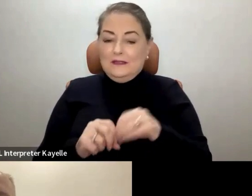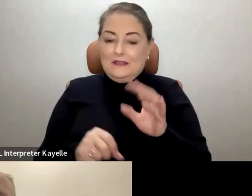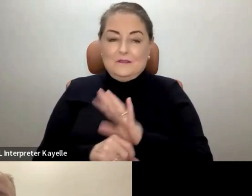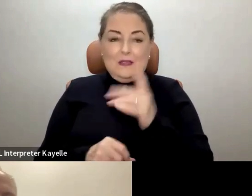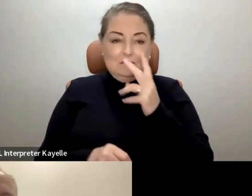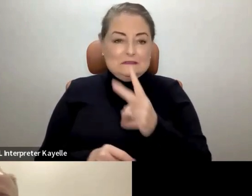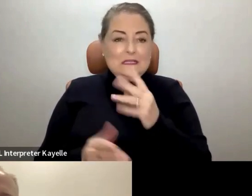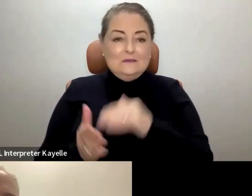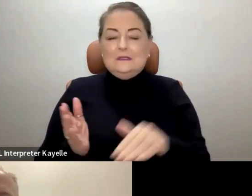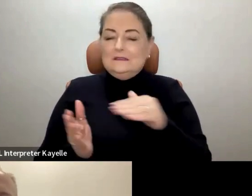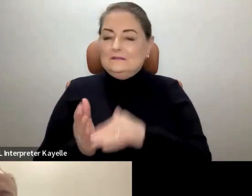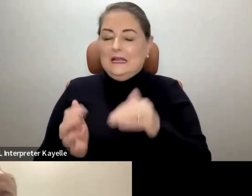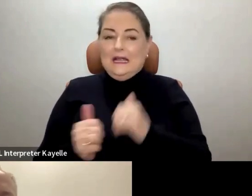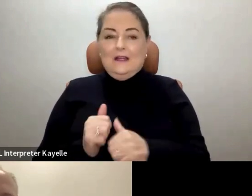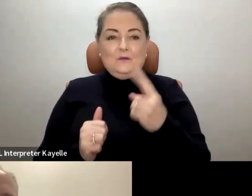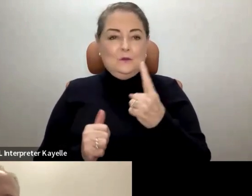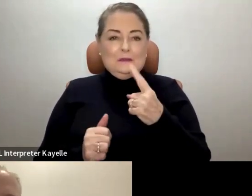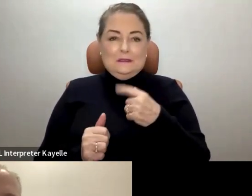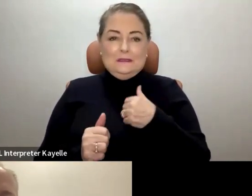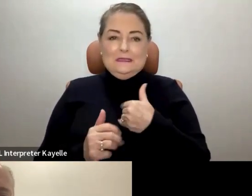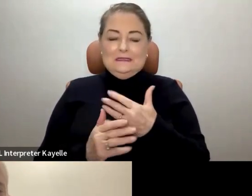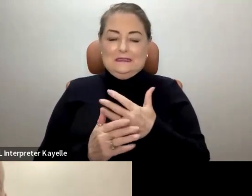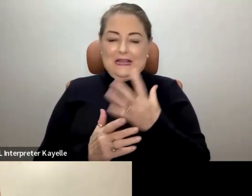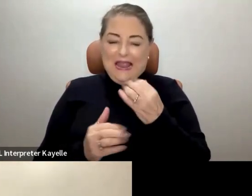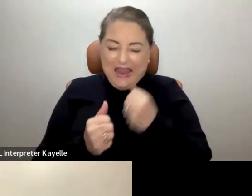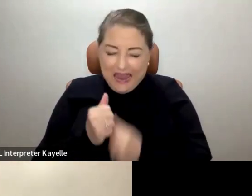many times. Every line in that film has so much in it. It's wonderful.